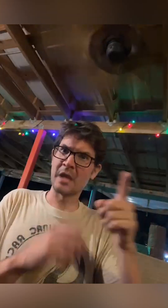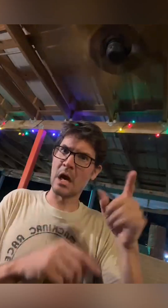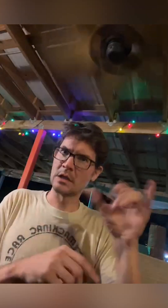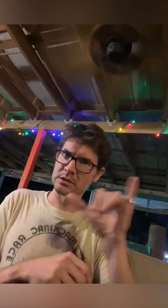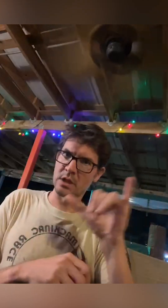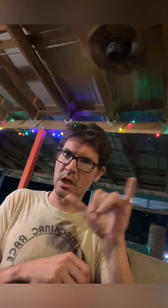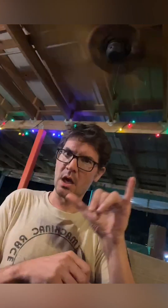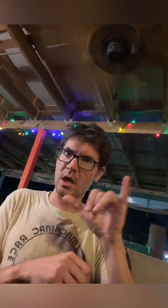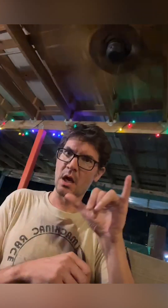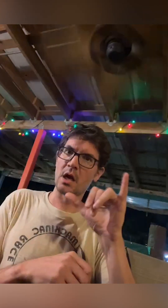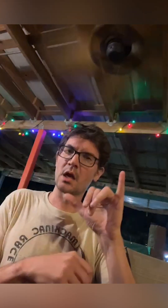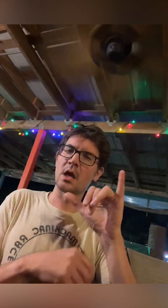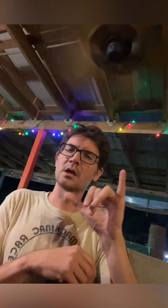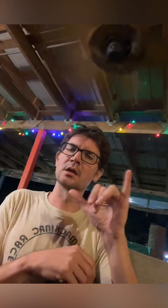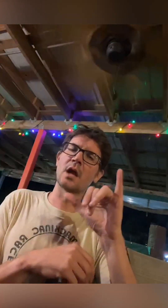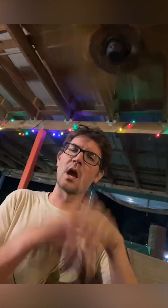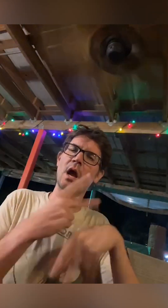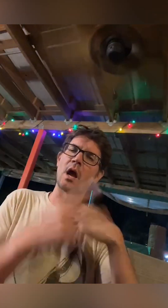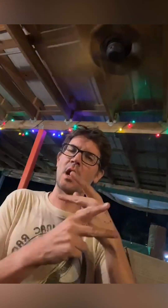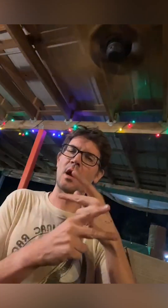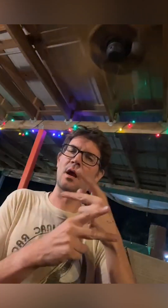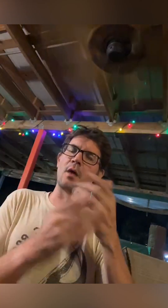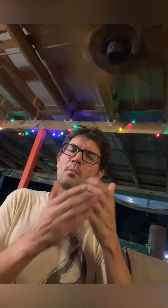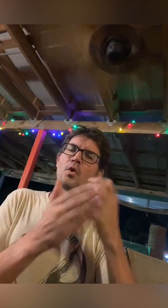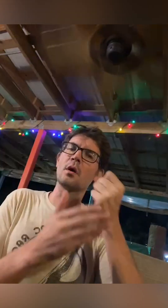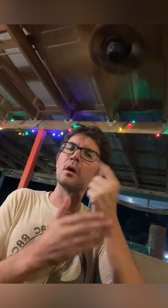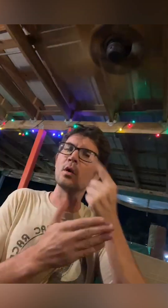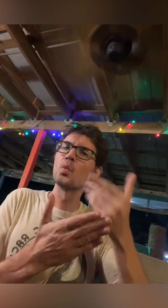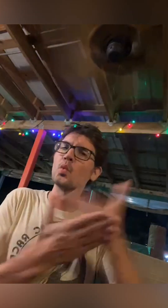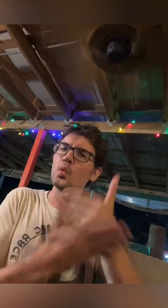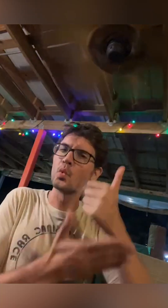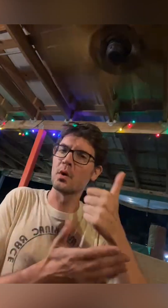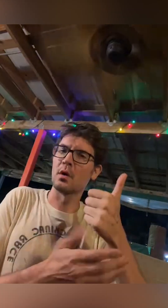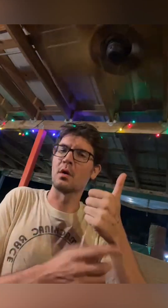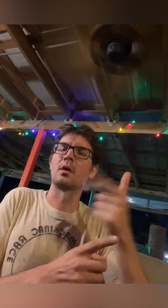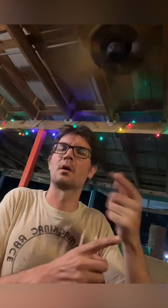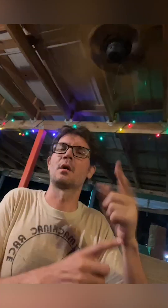His boat is kind of like mine — just newer.